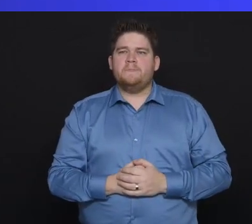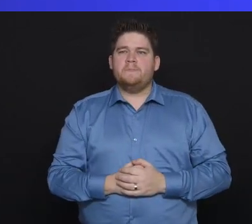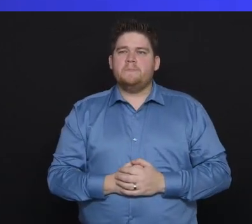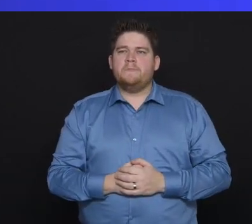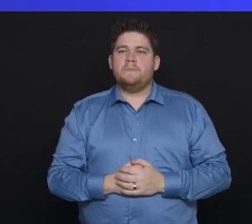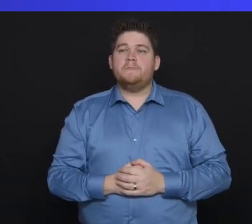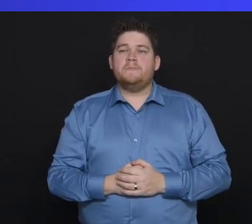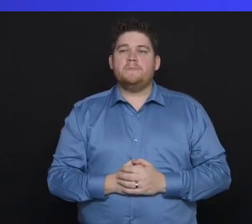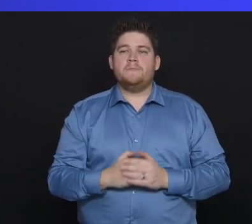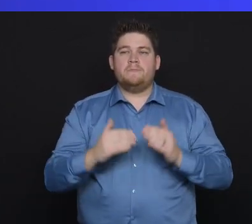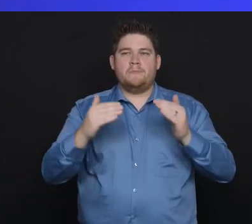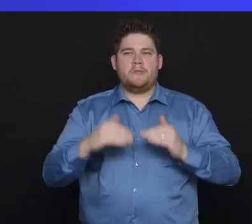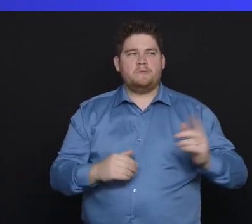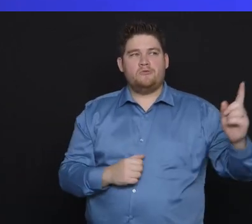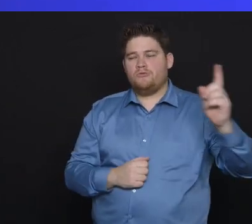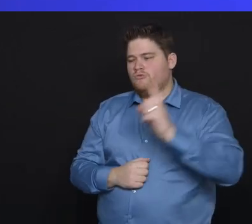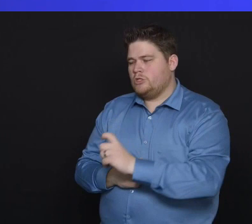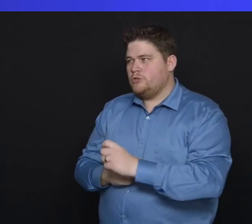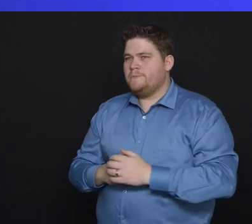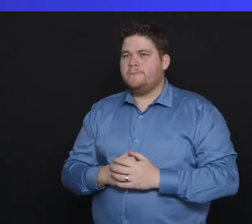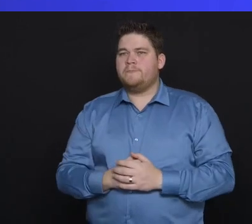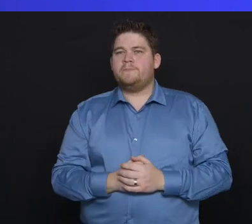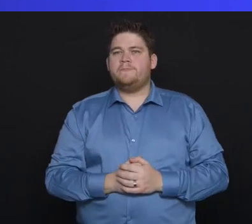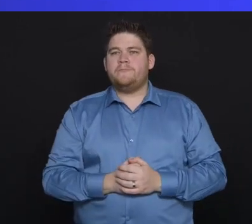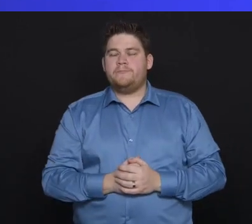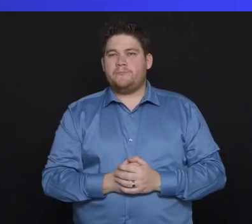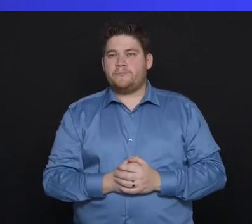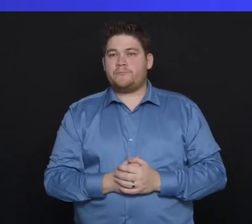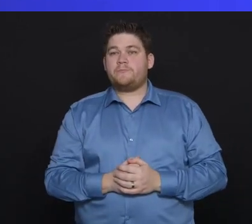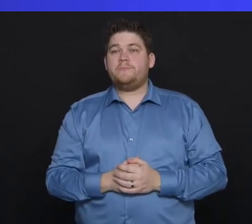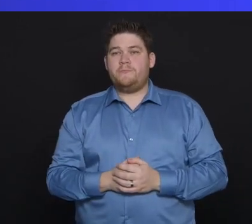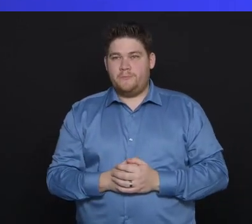How confident are you that we will see peak